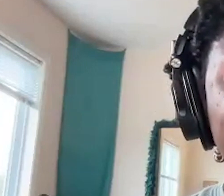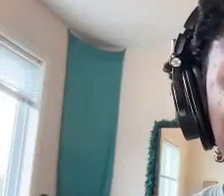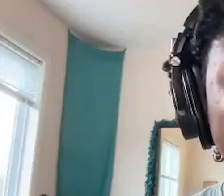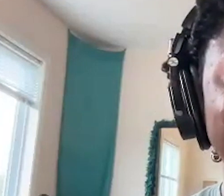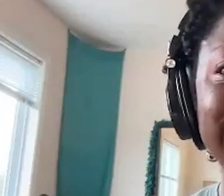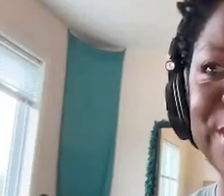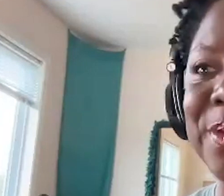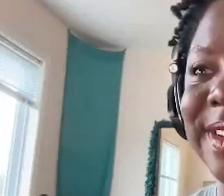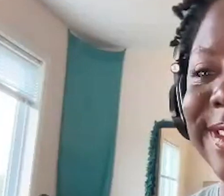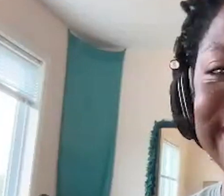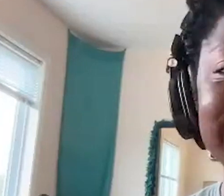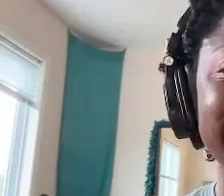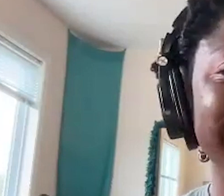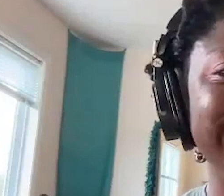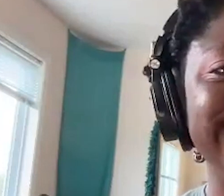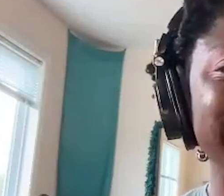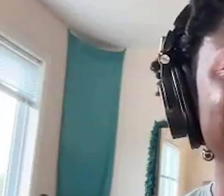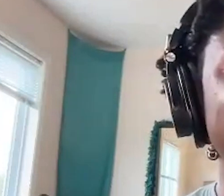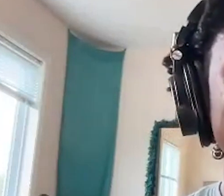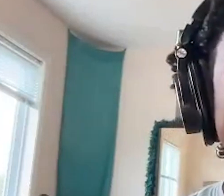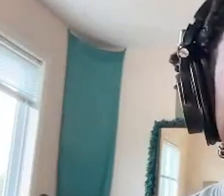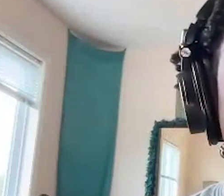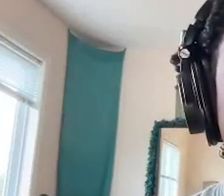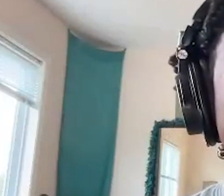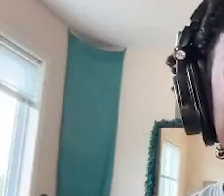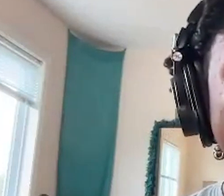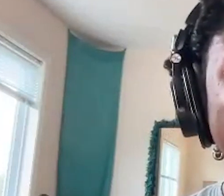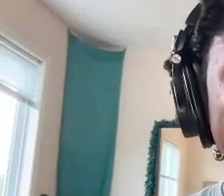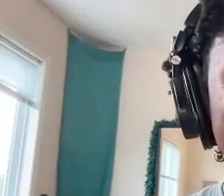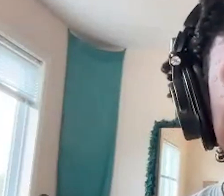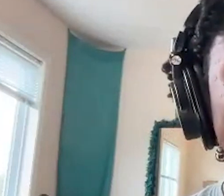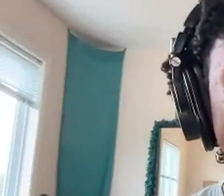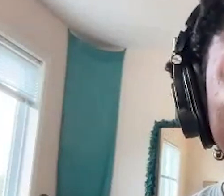it didn't. And so I have to thank you and the Janice Jo Lees